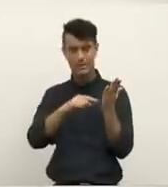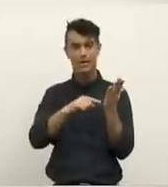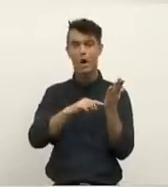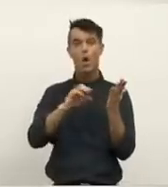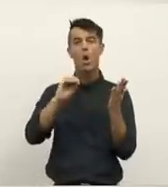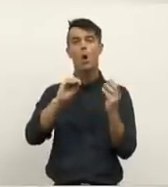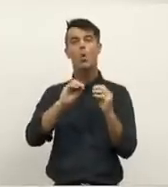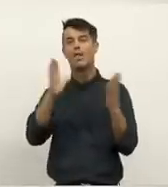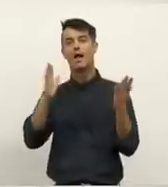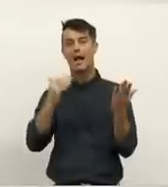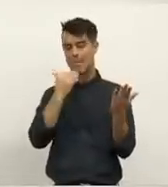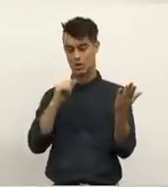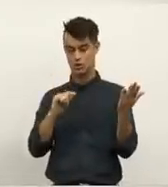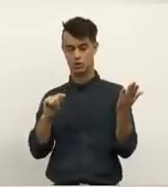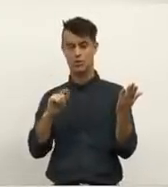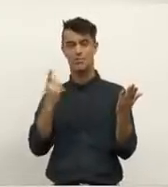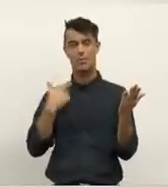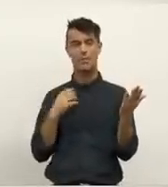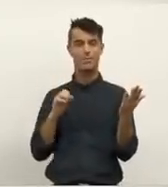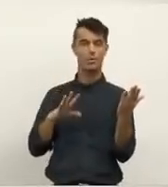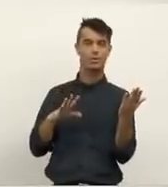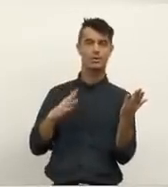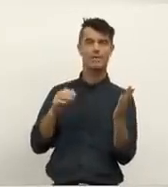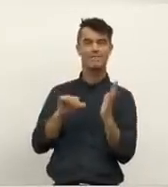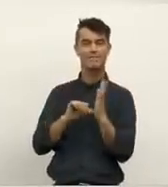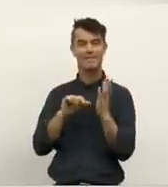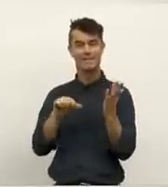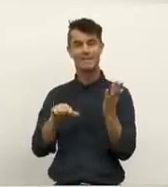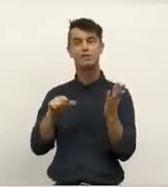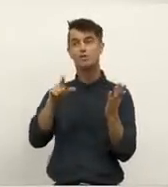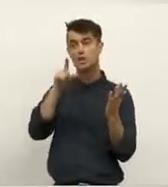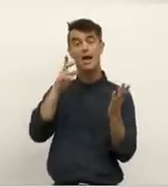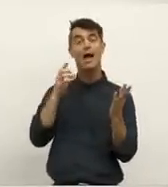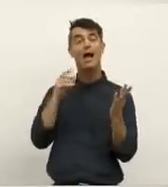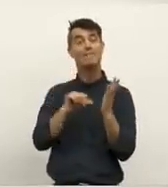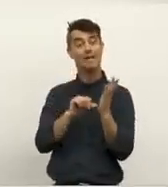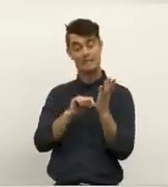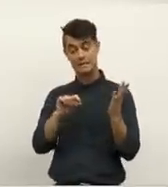then we allow enough funding in there for you to go and get those cost assessment reports,